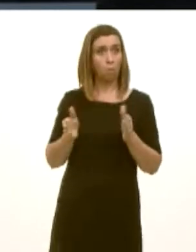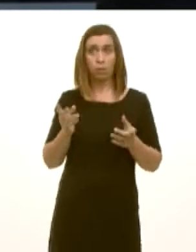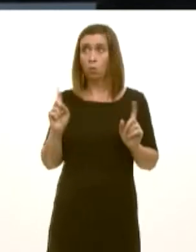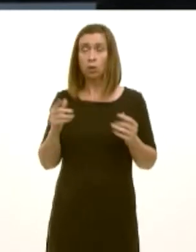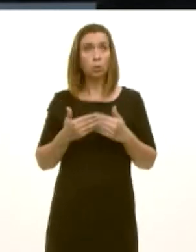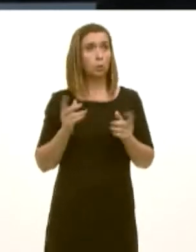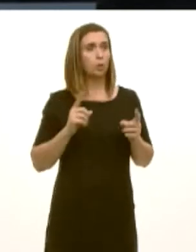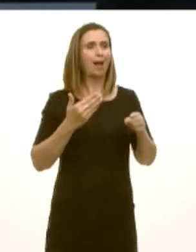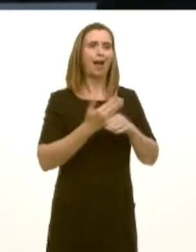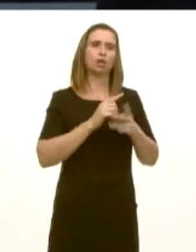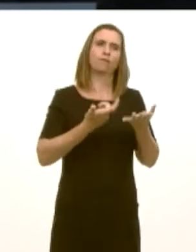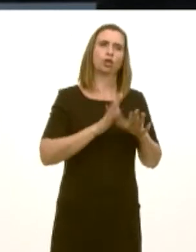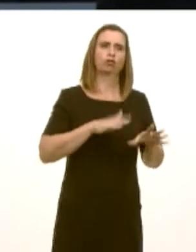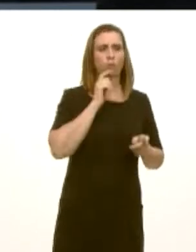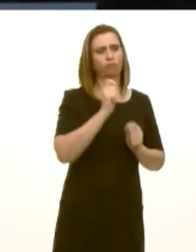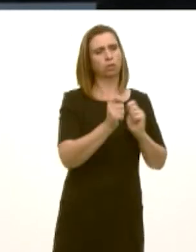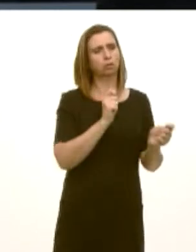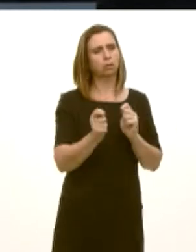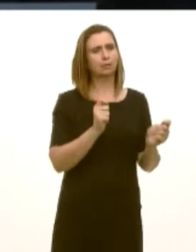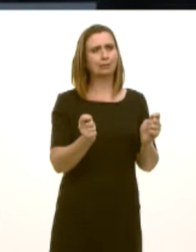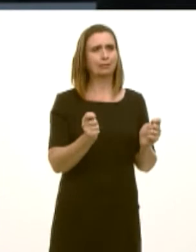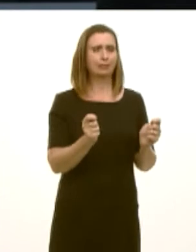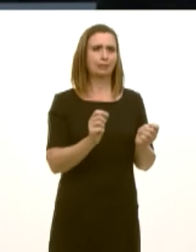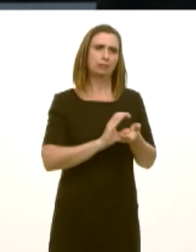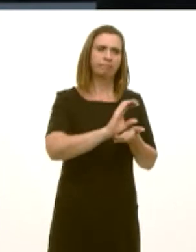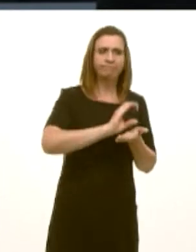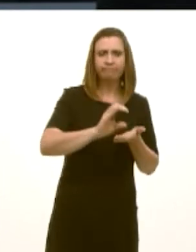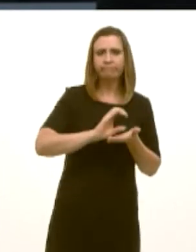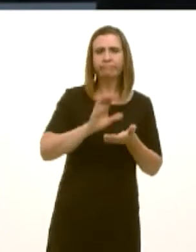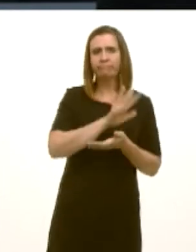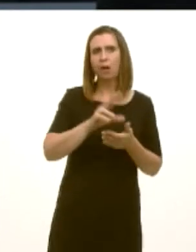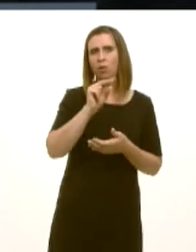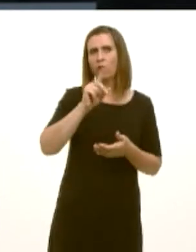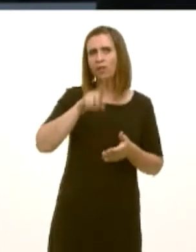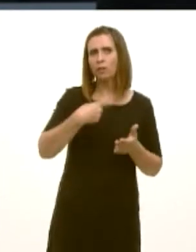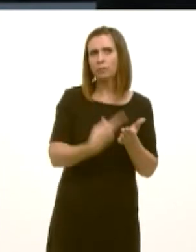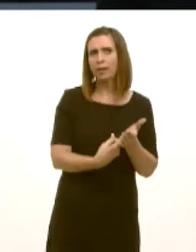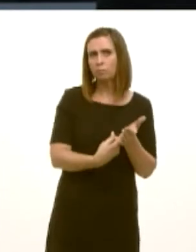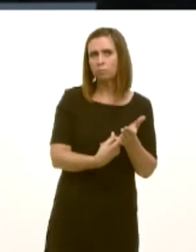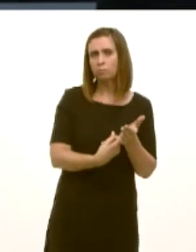Action for Children face redundancy payments of about £30,000 and yet the council do not